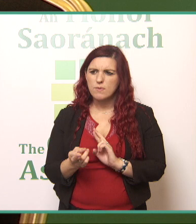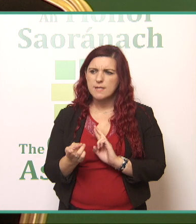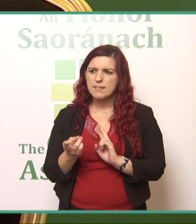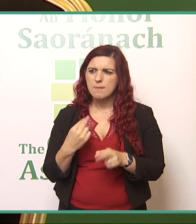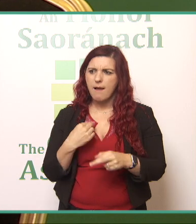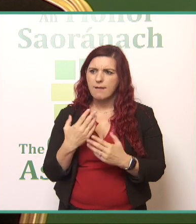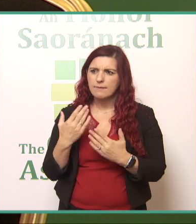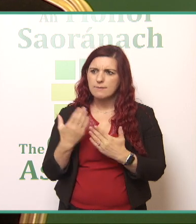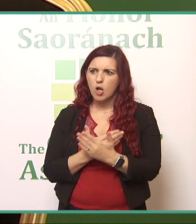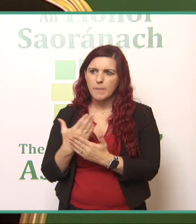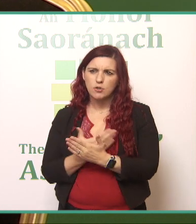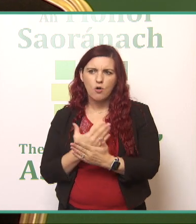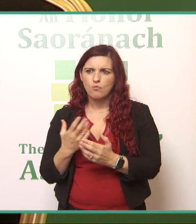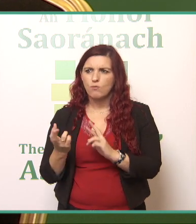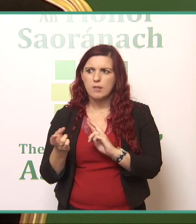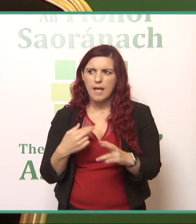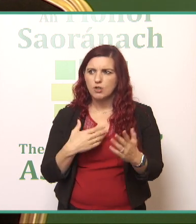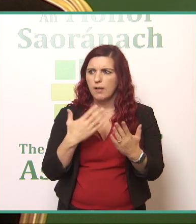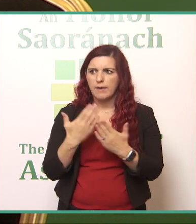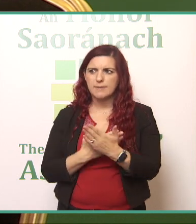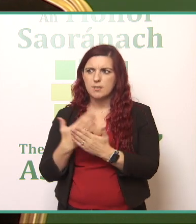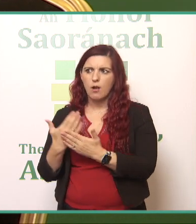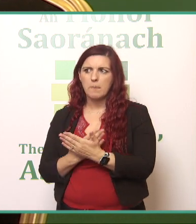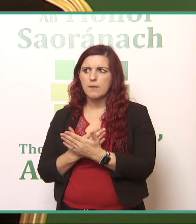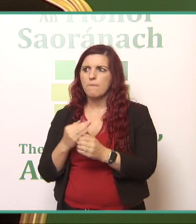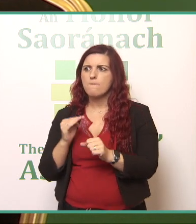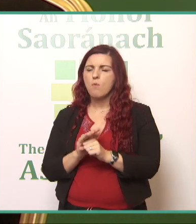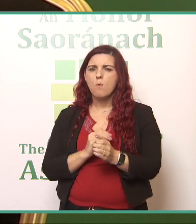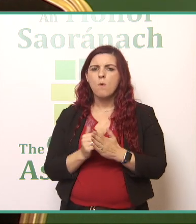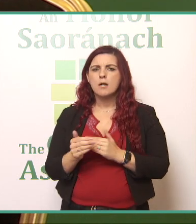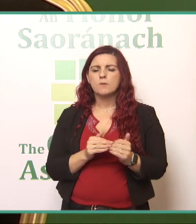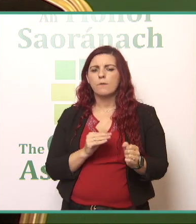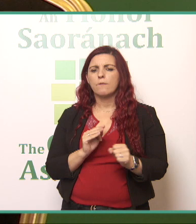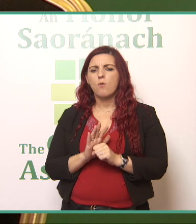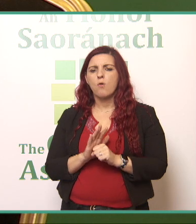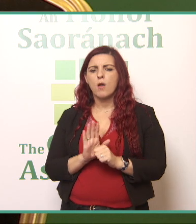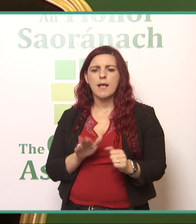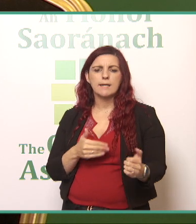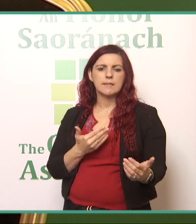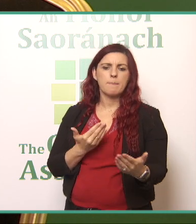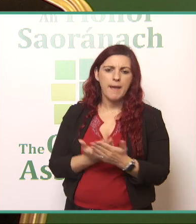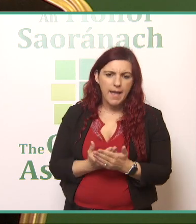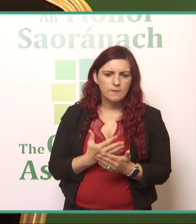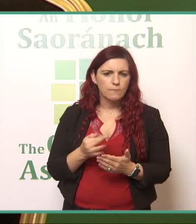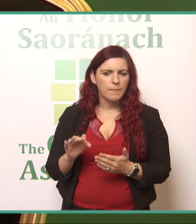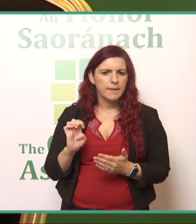reactionary document really to uh you know a demand from the EU in relation to where